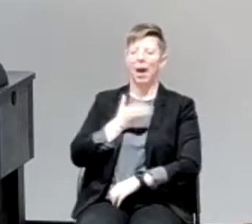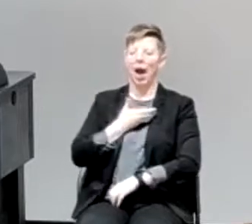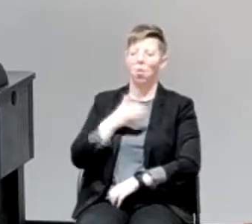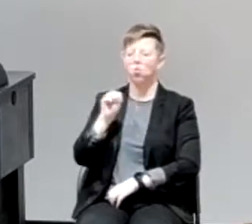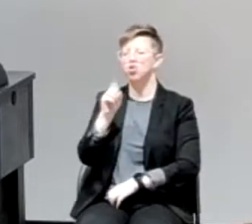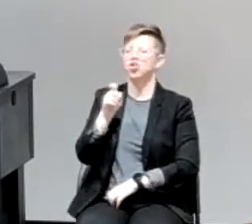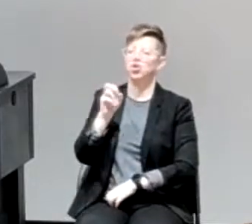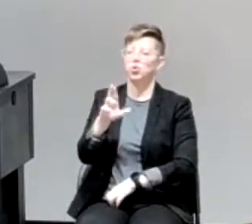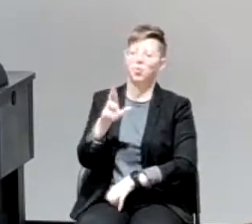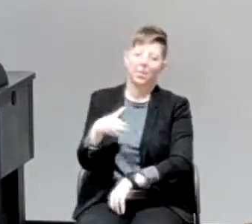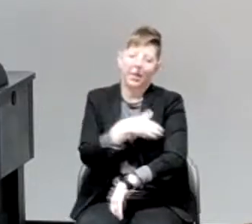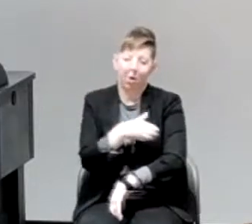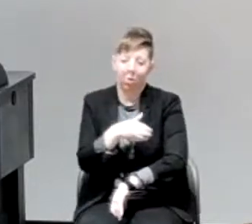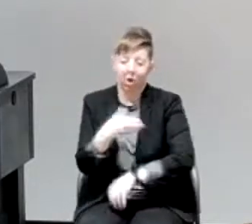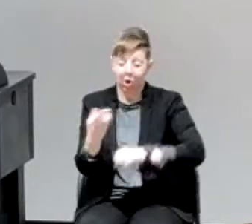to call a superpower that is our diversity.